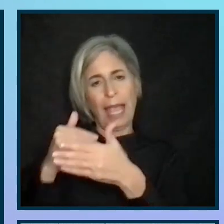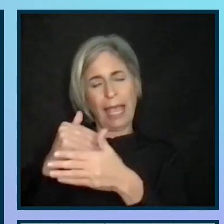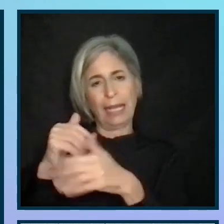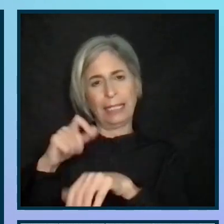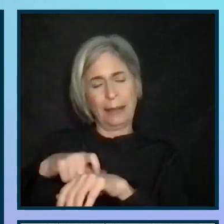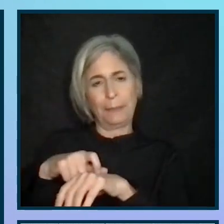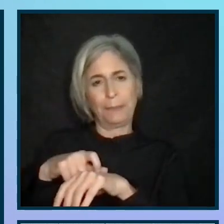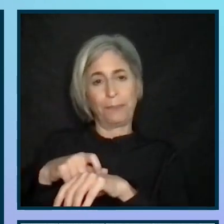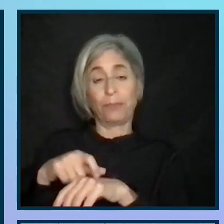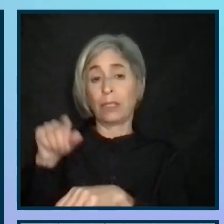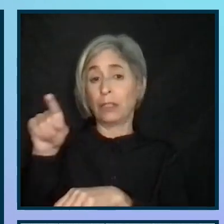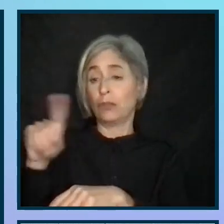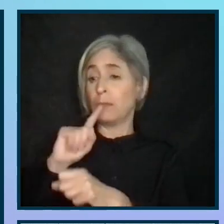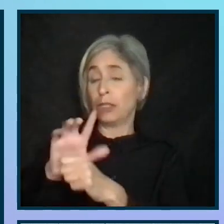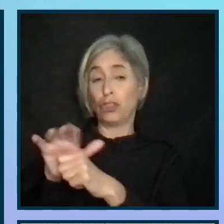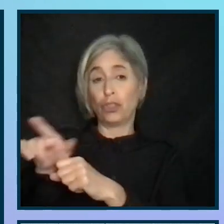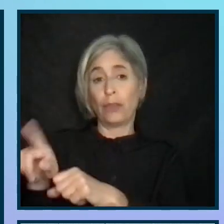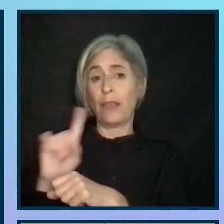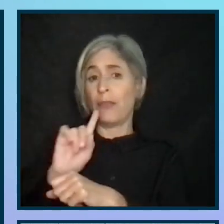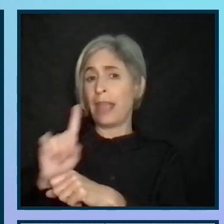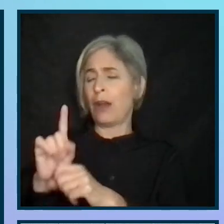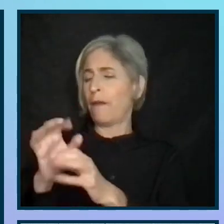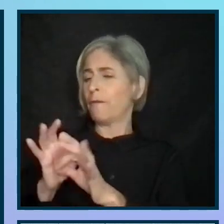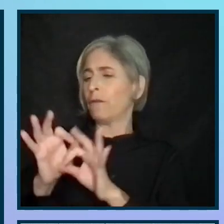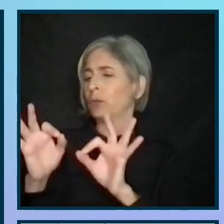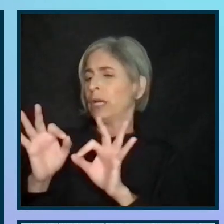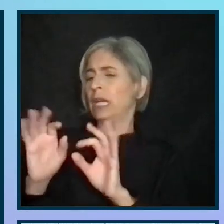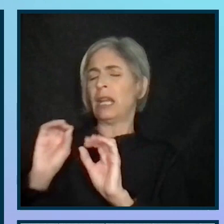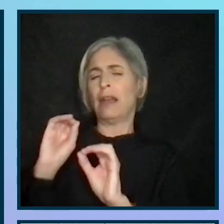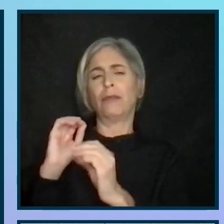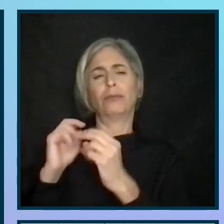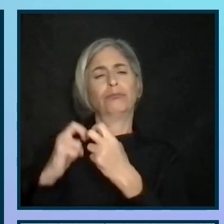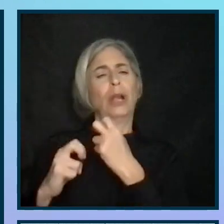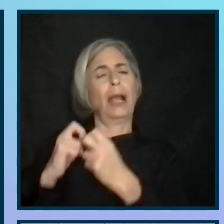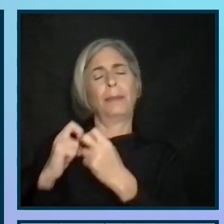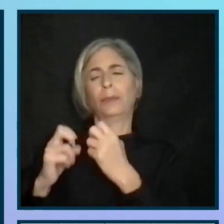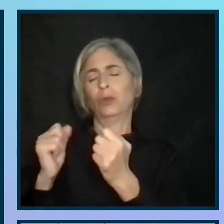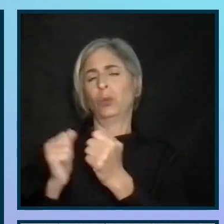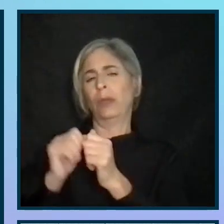is ensuring products are released free of accessibility issues. And this of course is ideal.